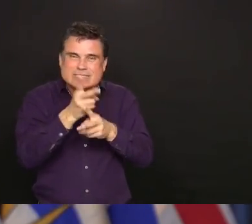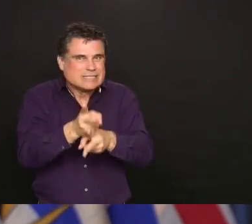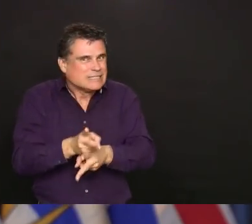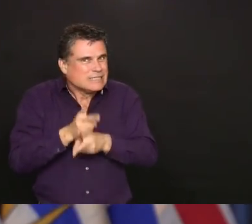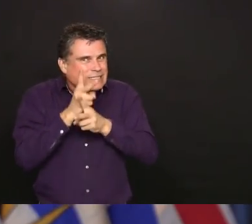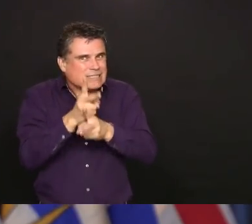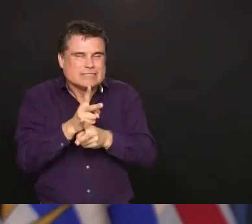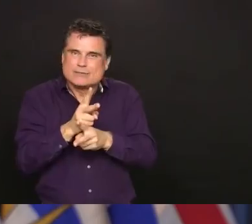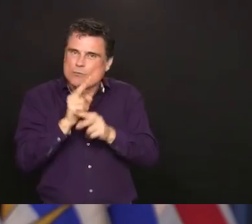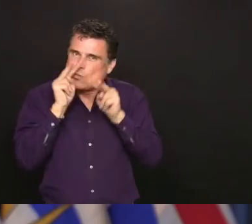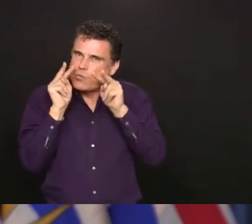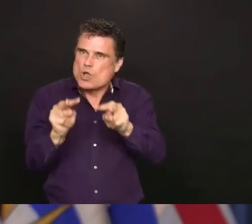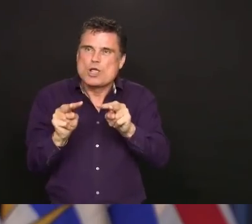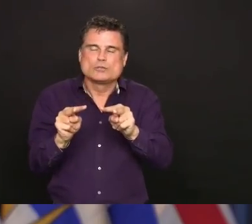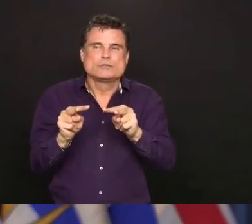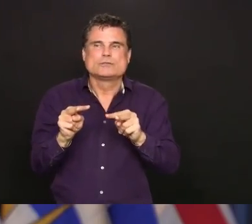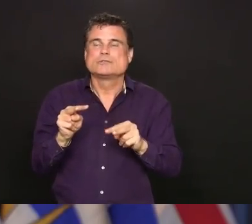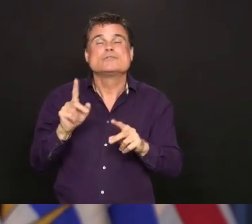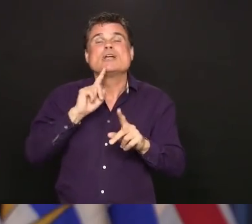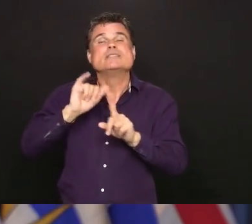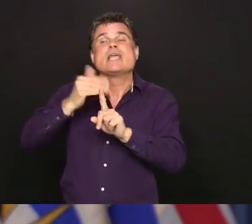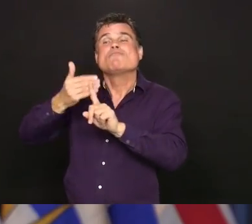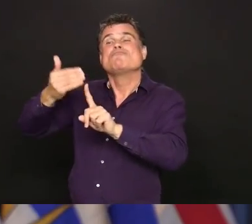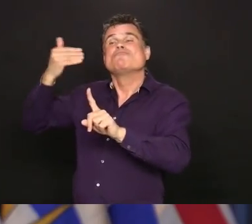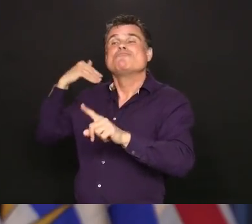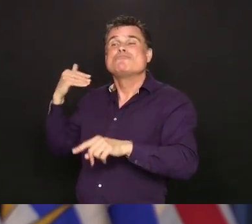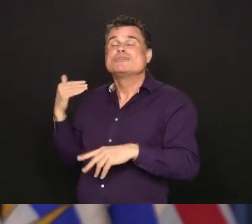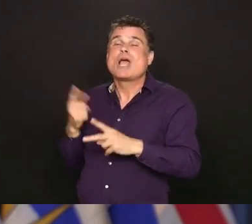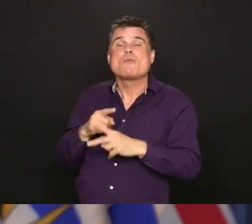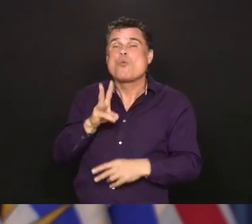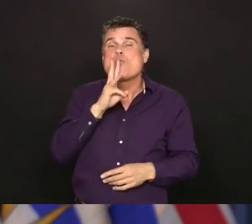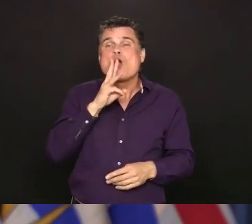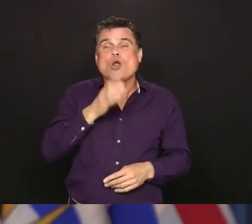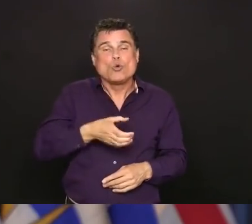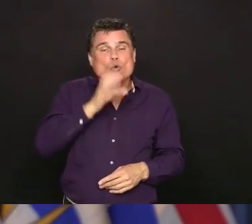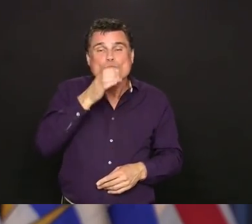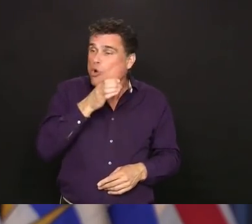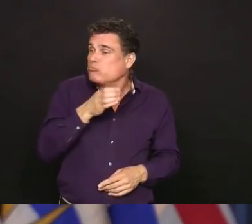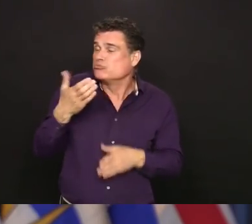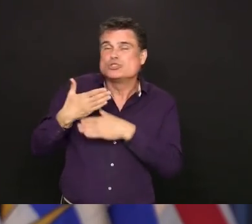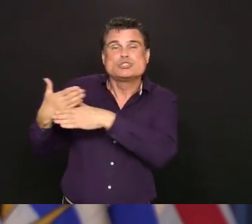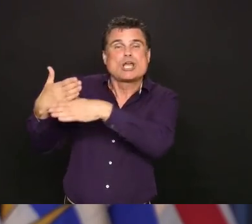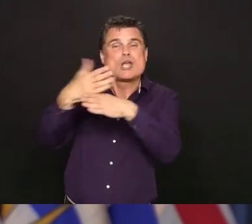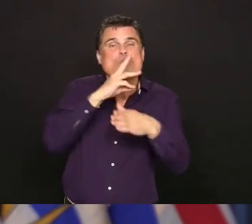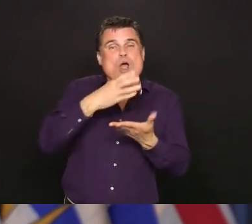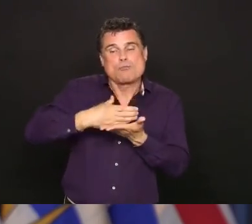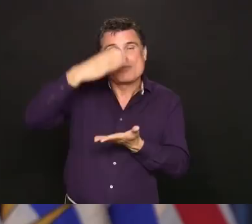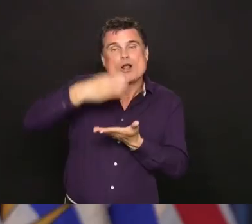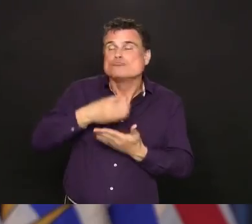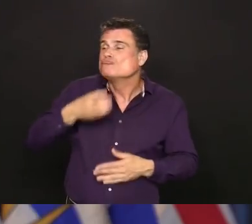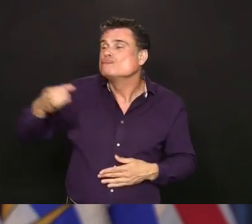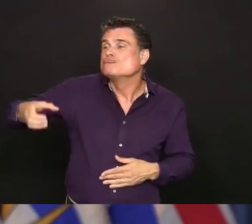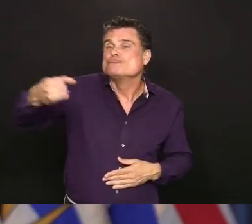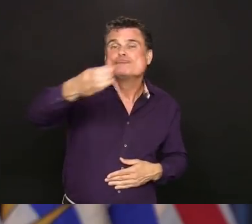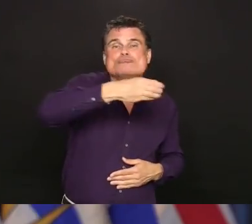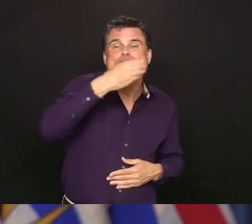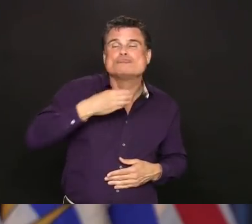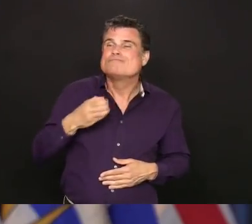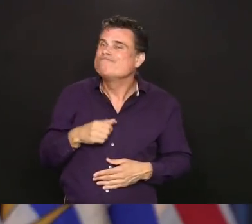not sharing water bottles, food, we're not coming together in ways, we're respecting those safe distances but still being able to carry on.